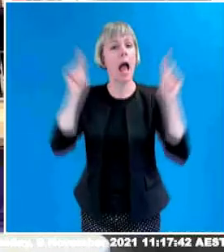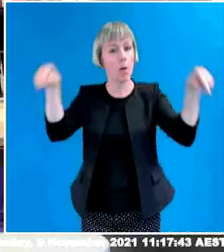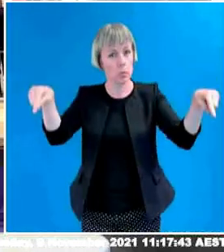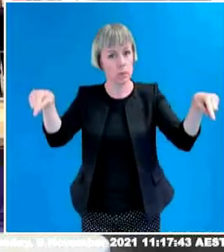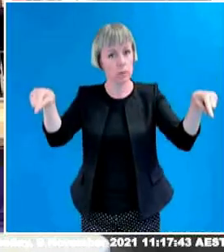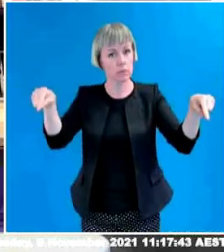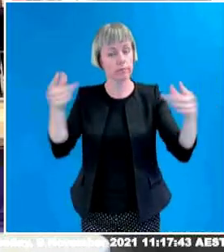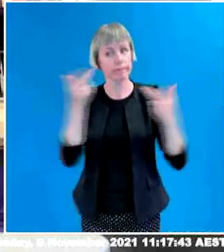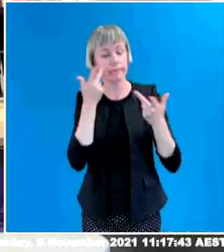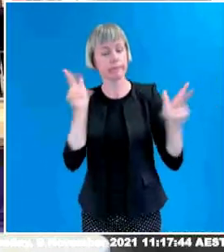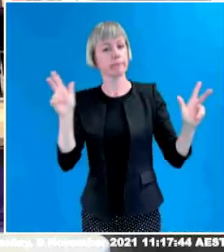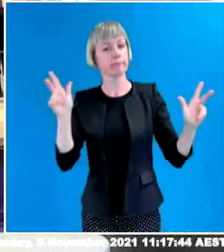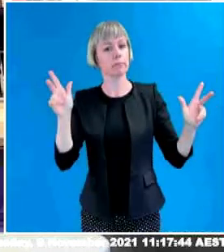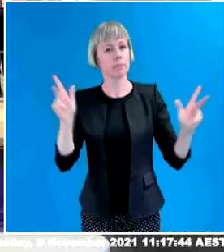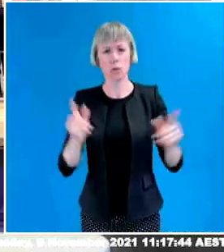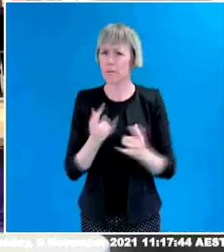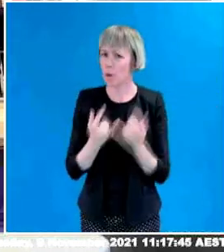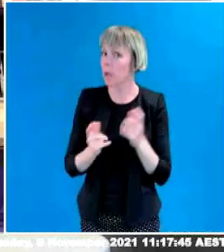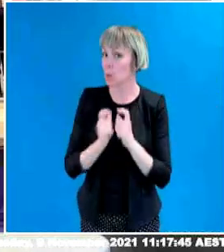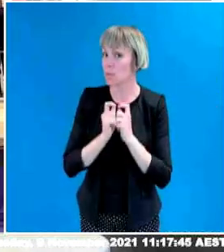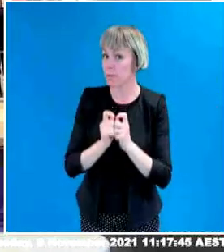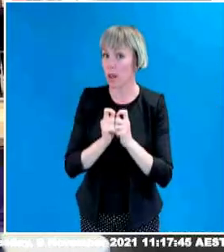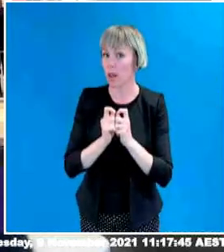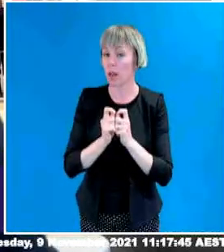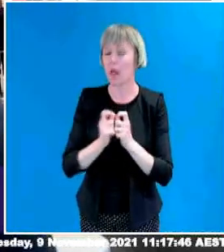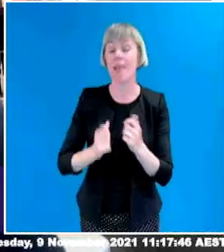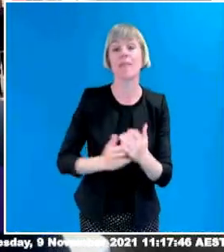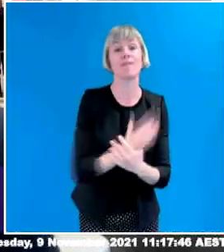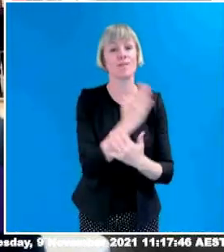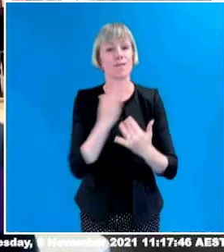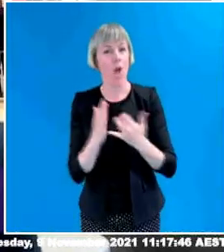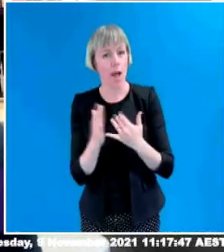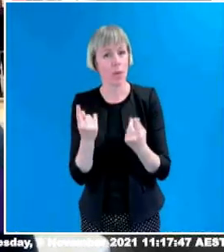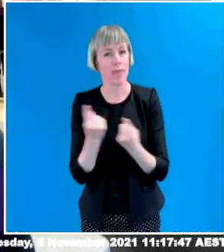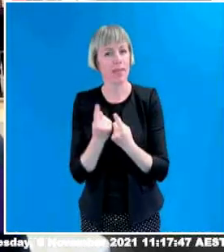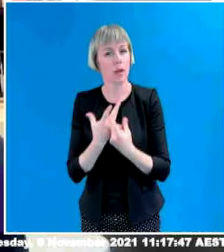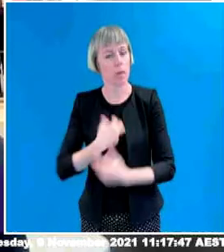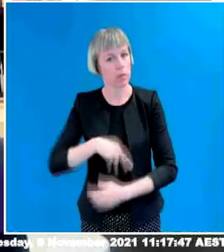Then the final stage of human rights due diligence is to look at, if there is a